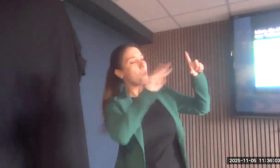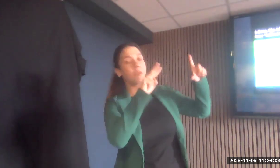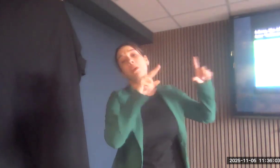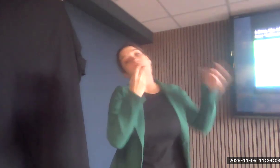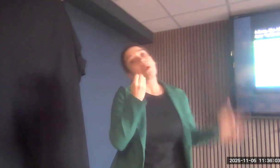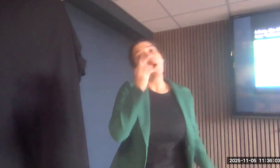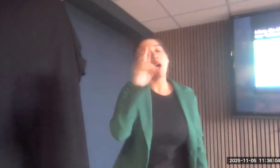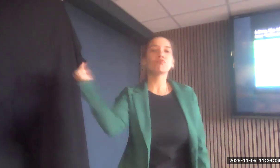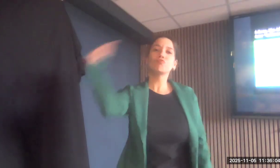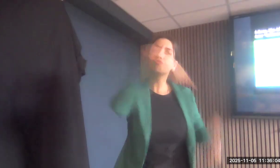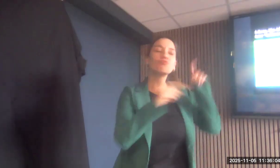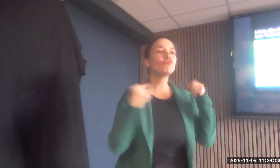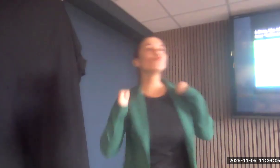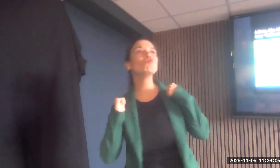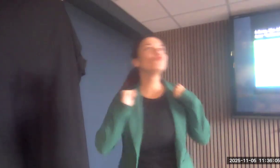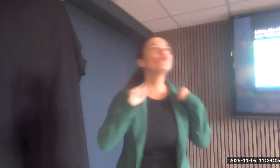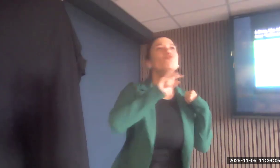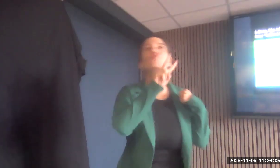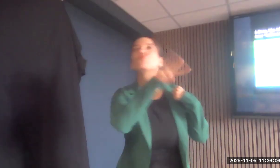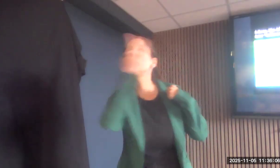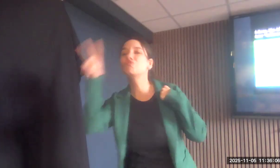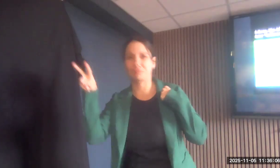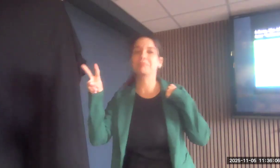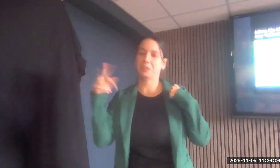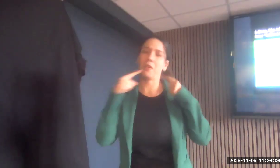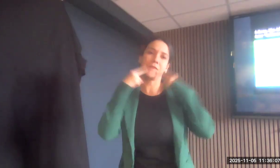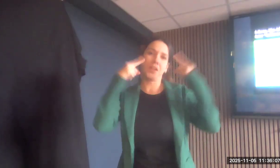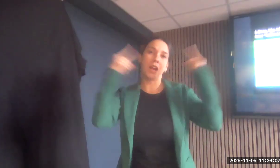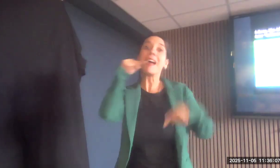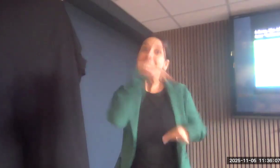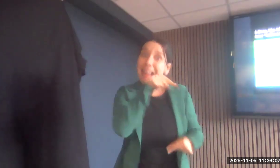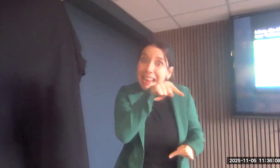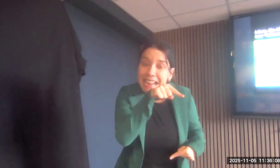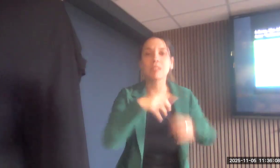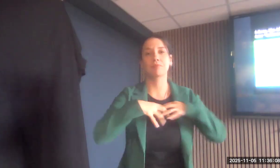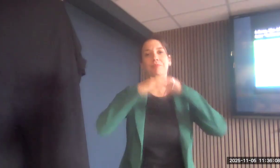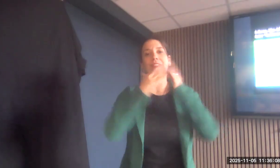structure that you will see of them Christ the Redeemer, the statue.